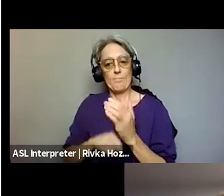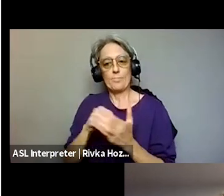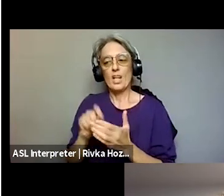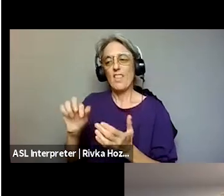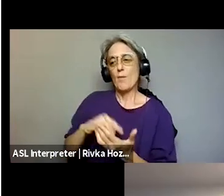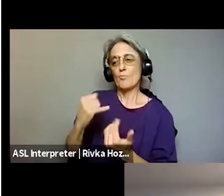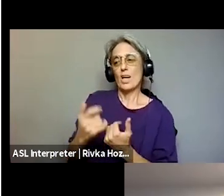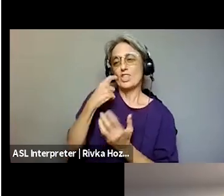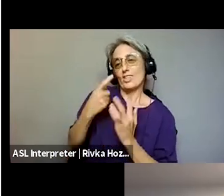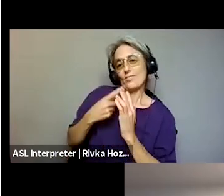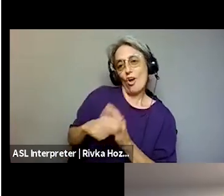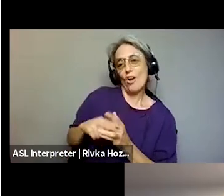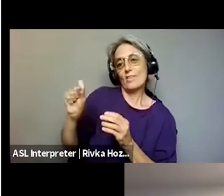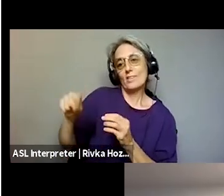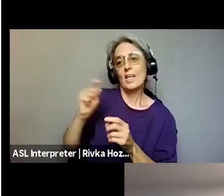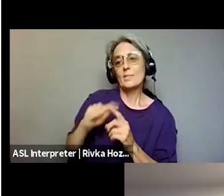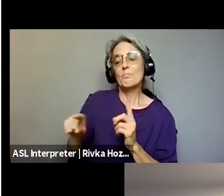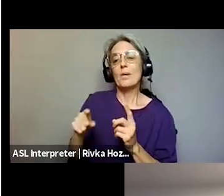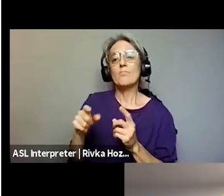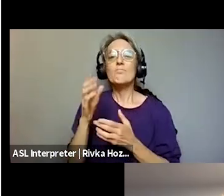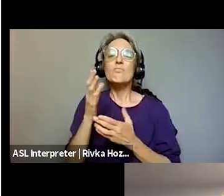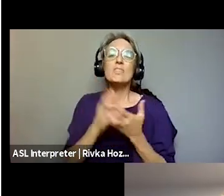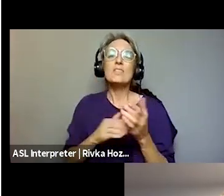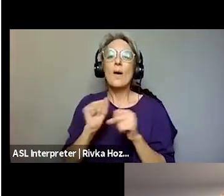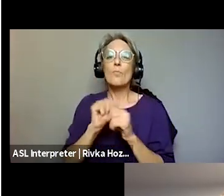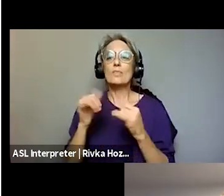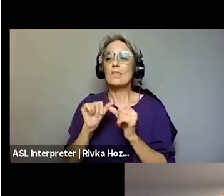definitely some ongoing work that I think will be really promising in the next couple of years.